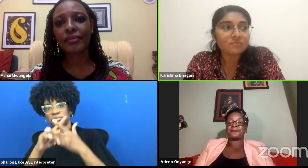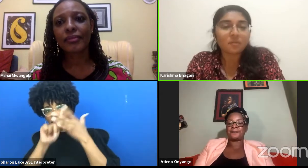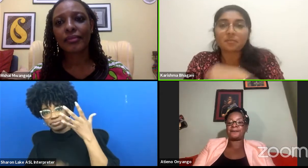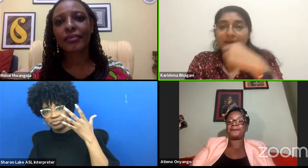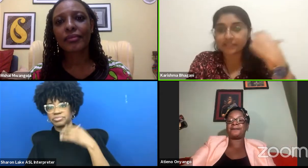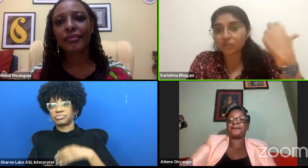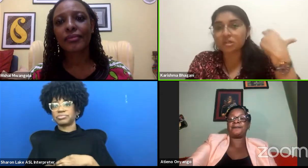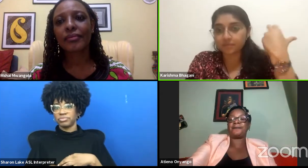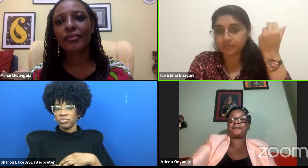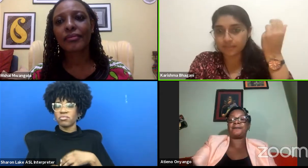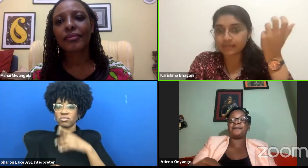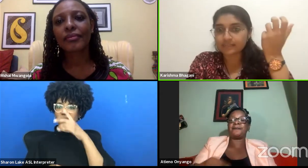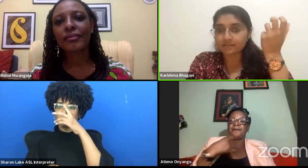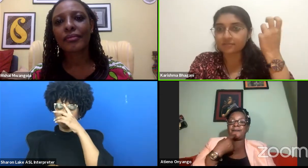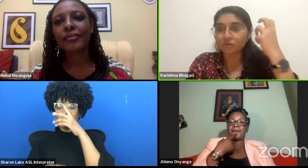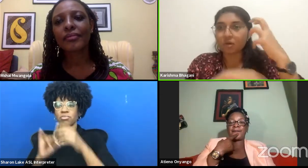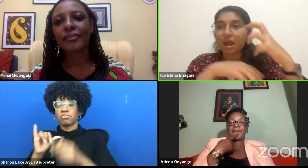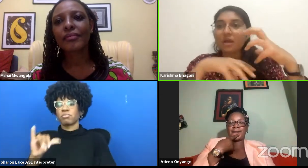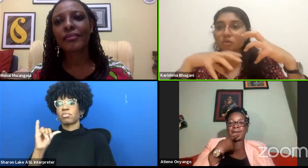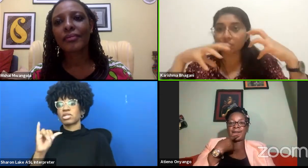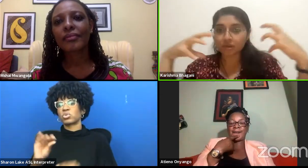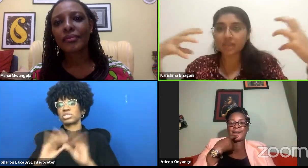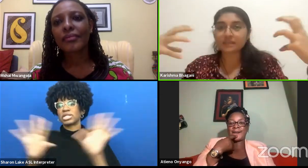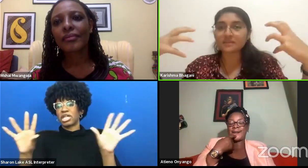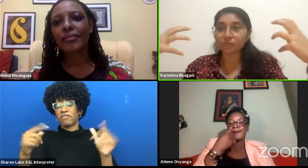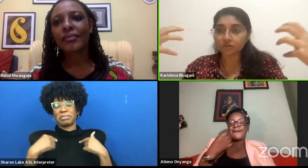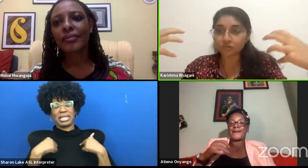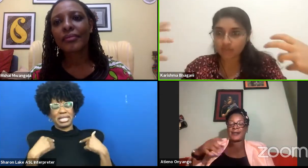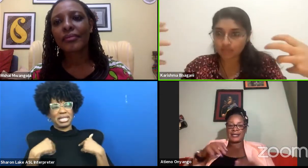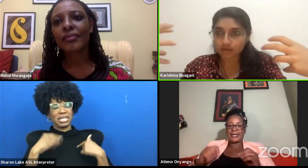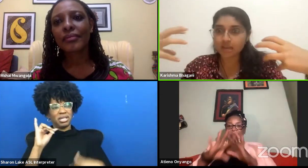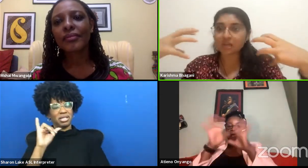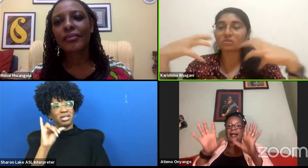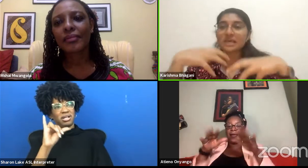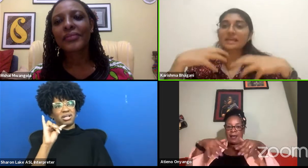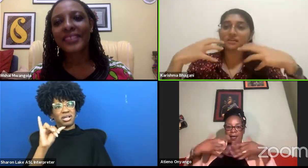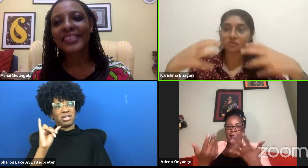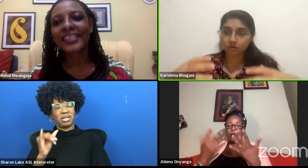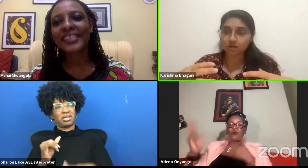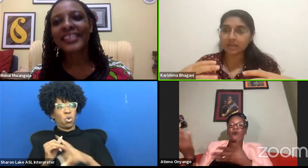from a practitioner perspective, how you're bringing these worlds together in telling a story